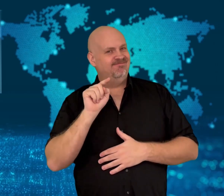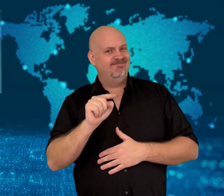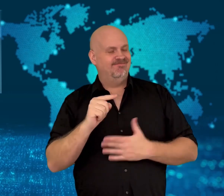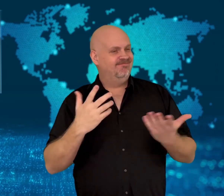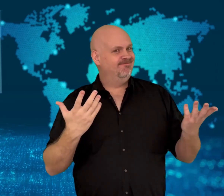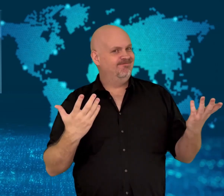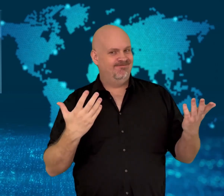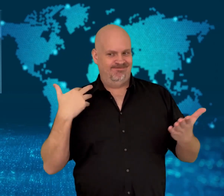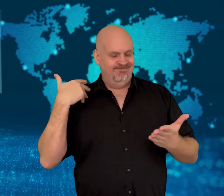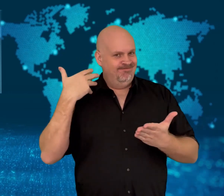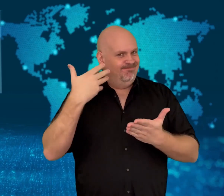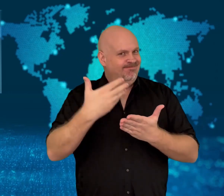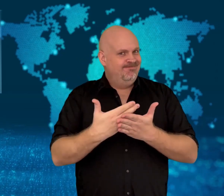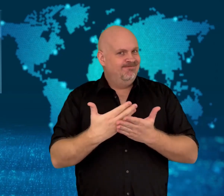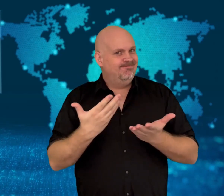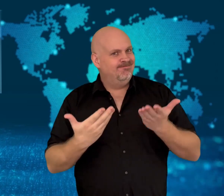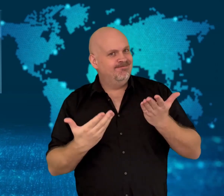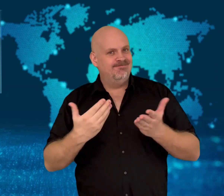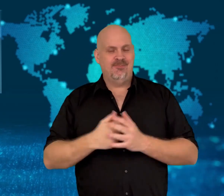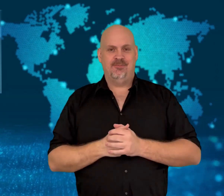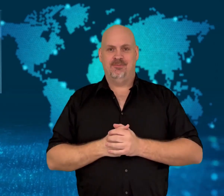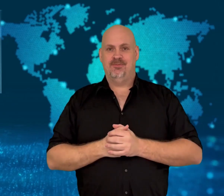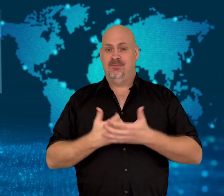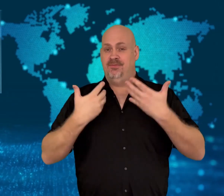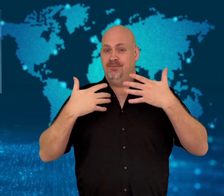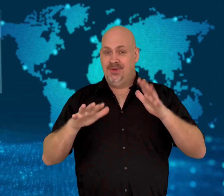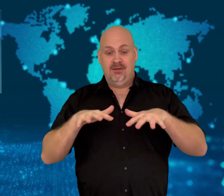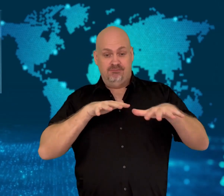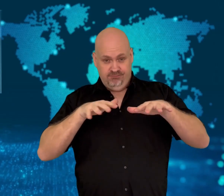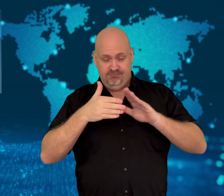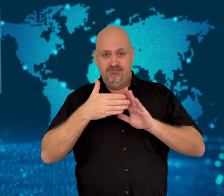any survivors left under the ruins.